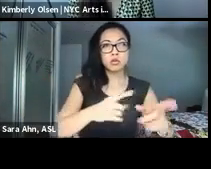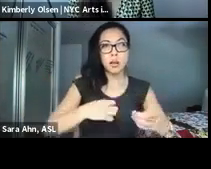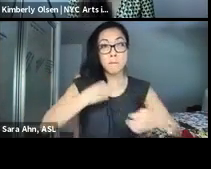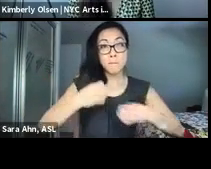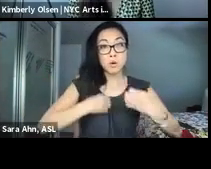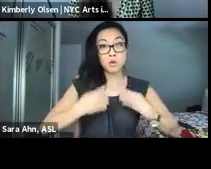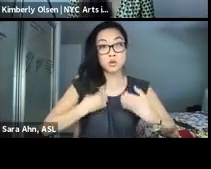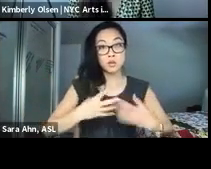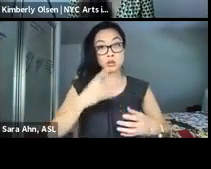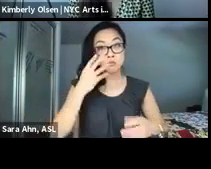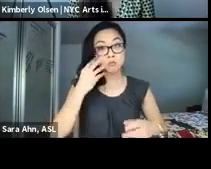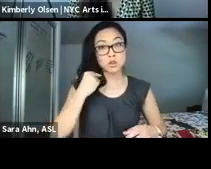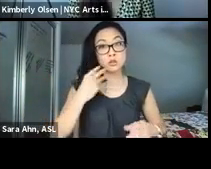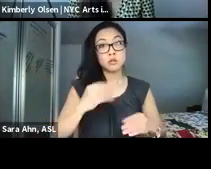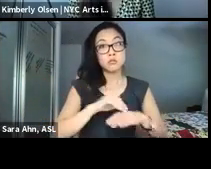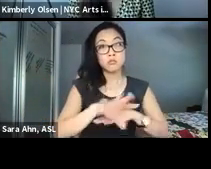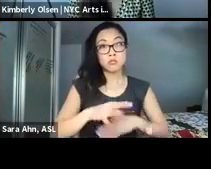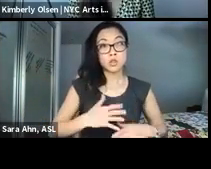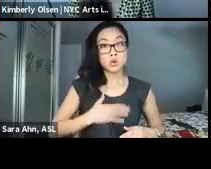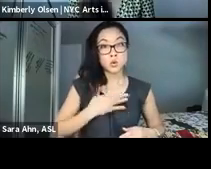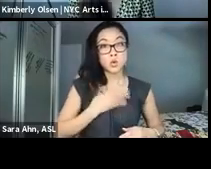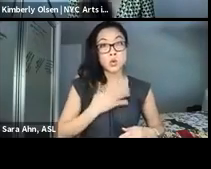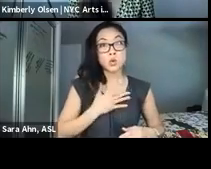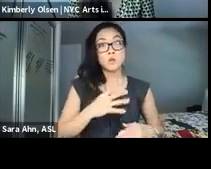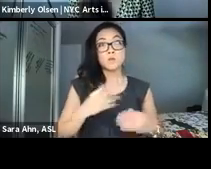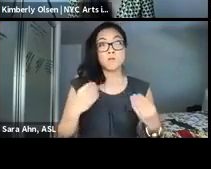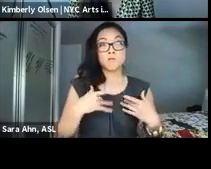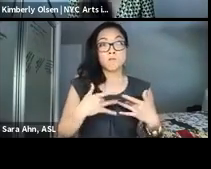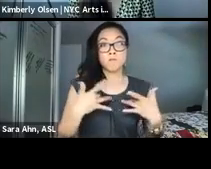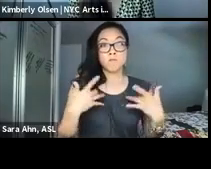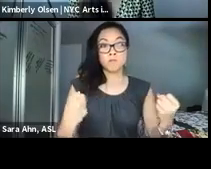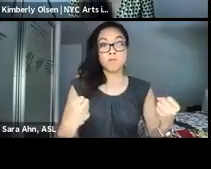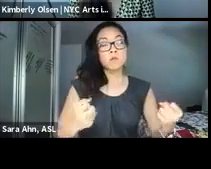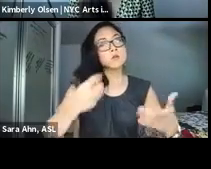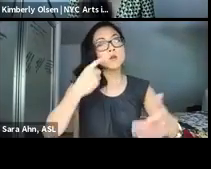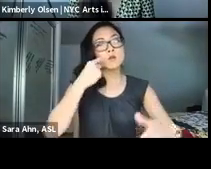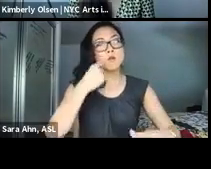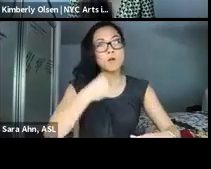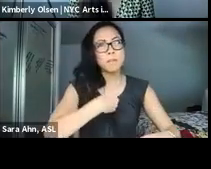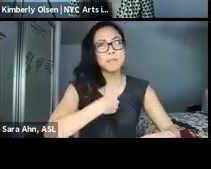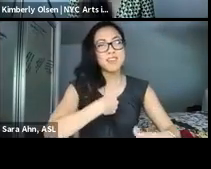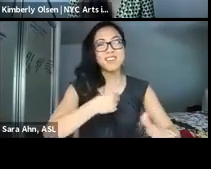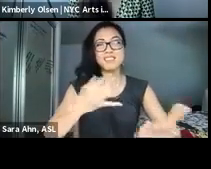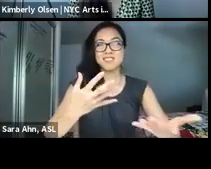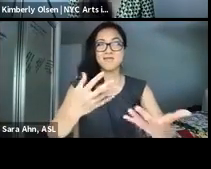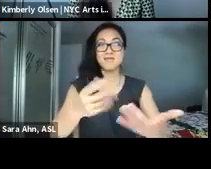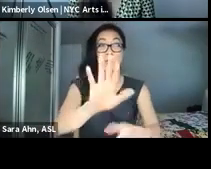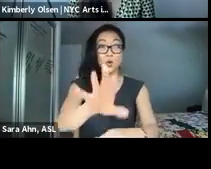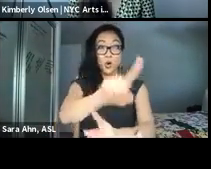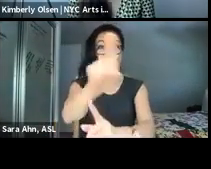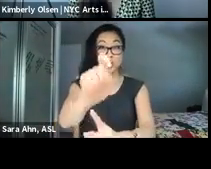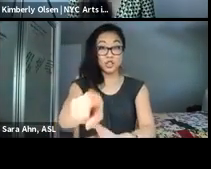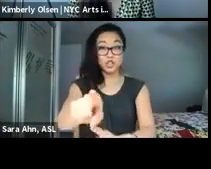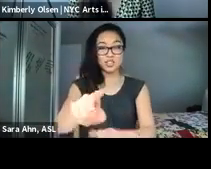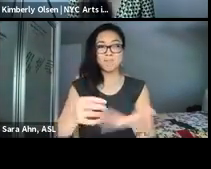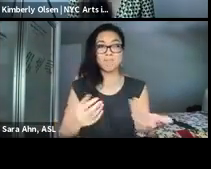underway and we're all arguing going on that is funding for the work that we do. Awareness